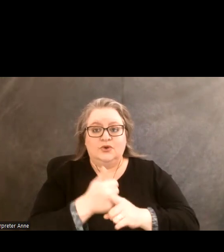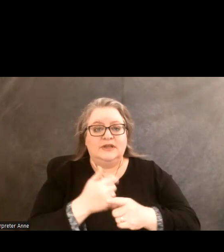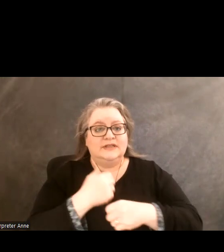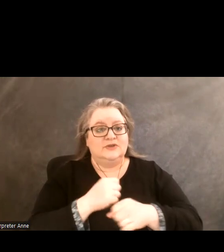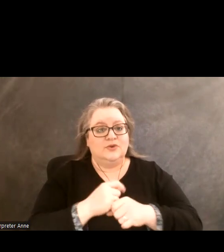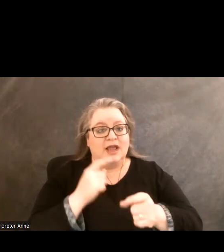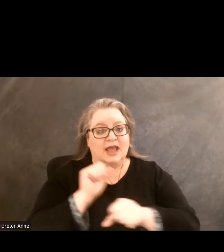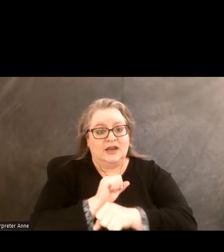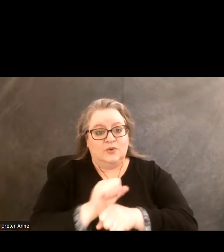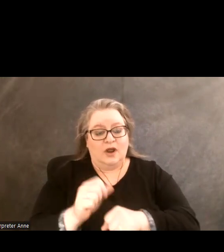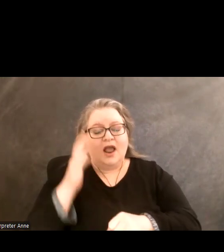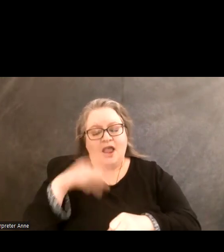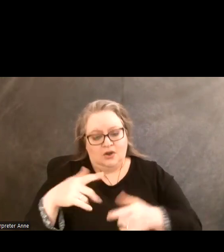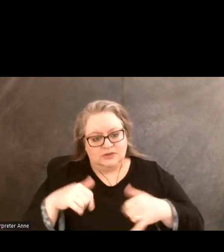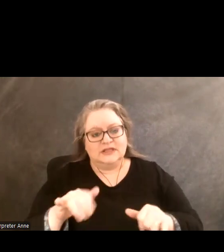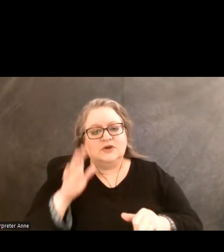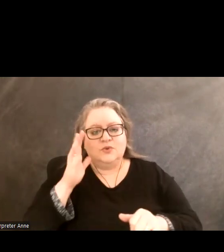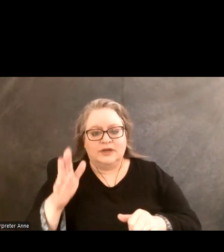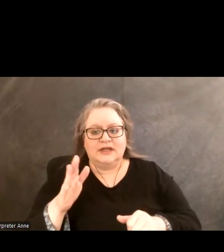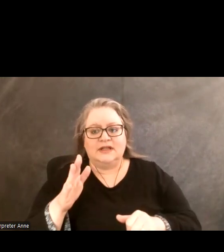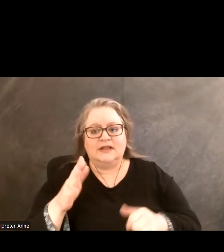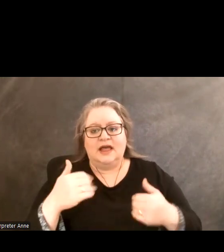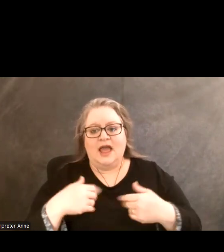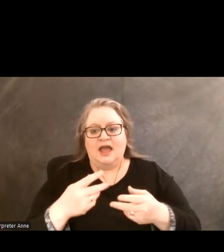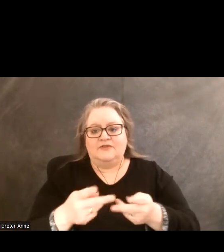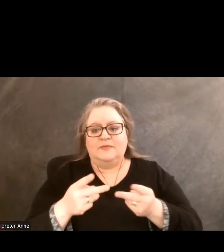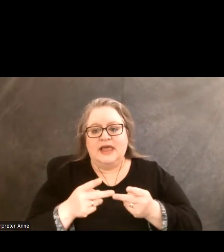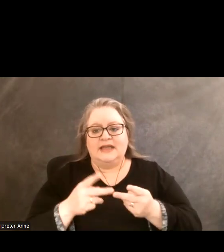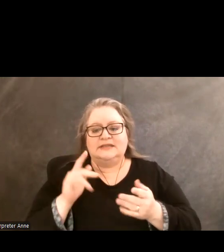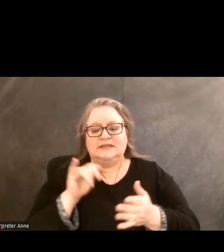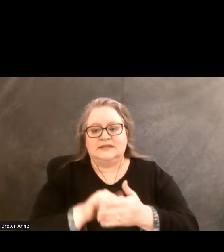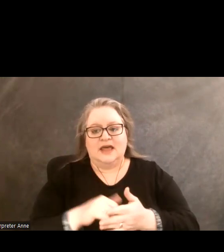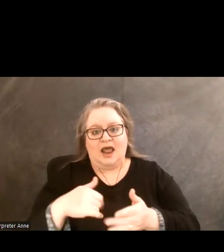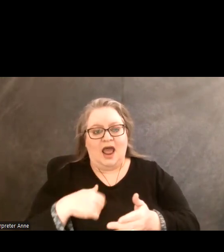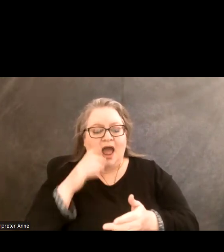are still going to be places where I'm going to misstep and